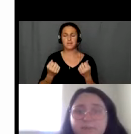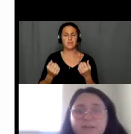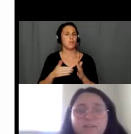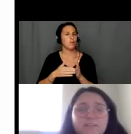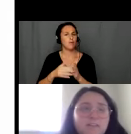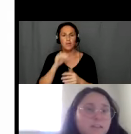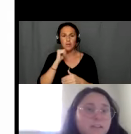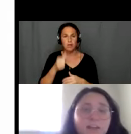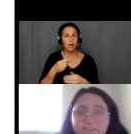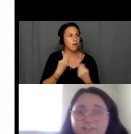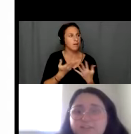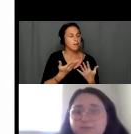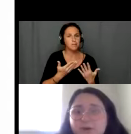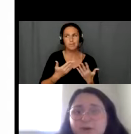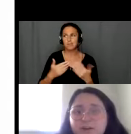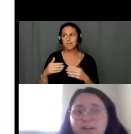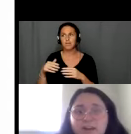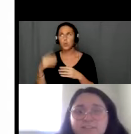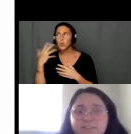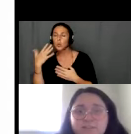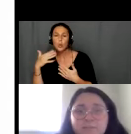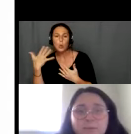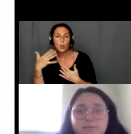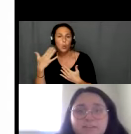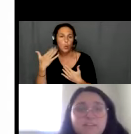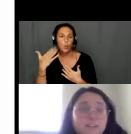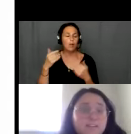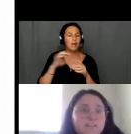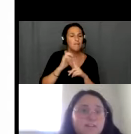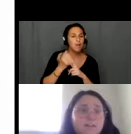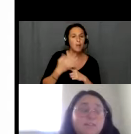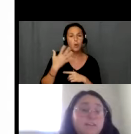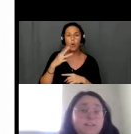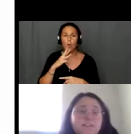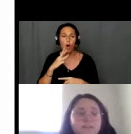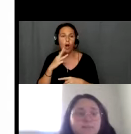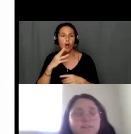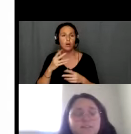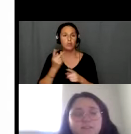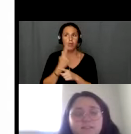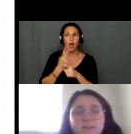environments access to water, and access to proper ventilation or even other safety measures.